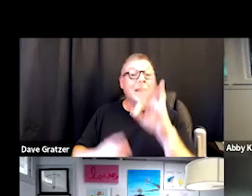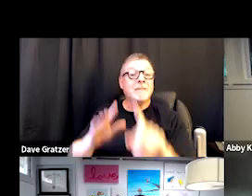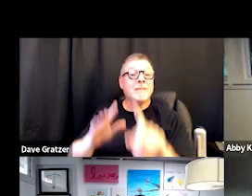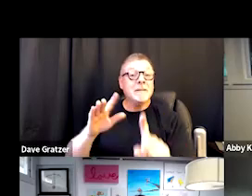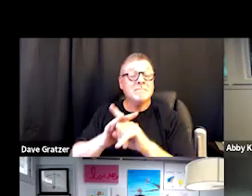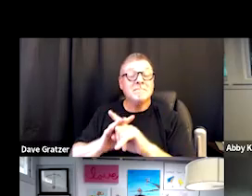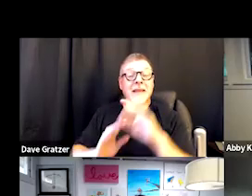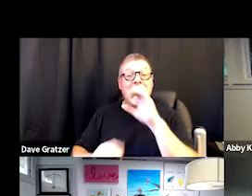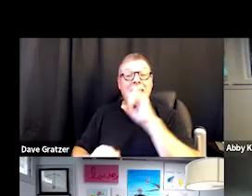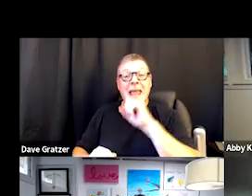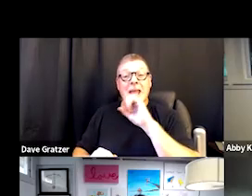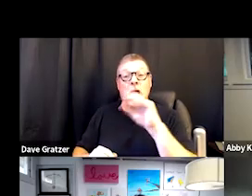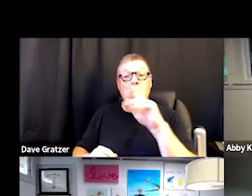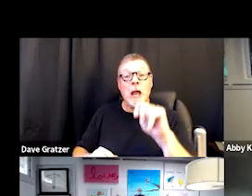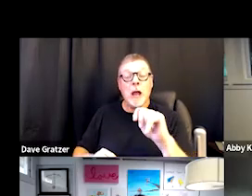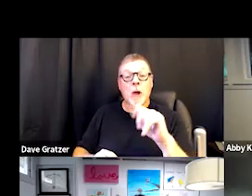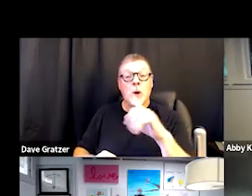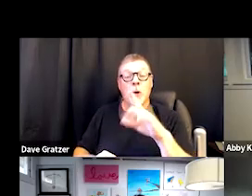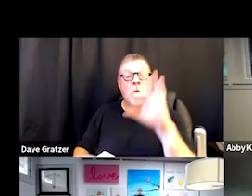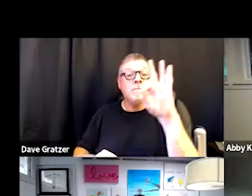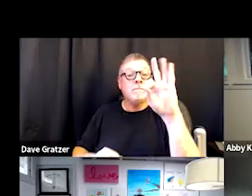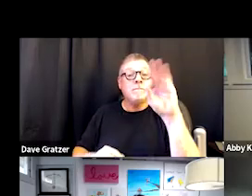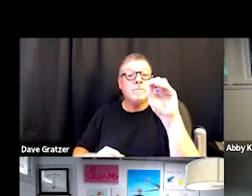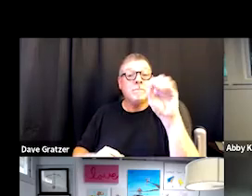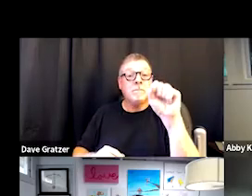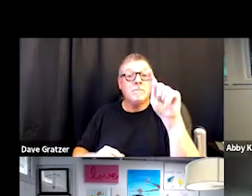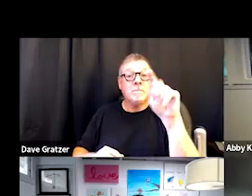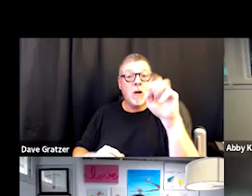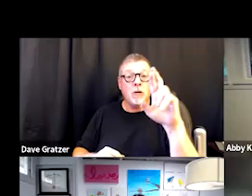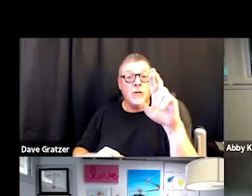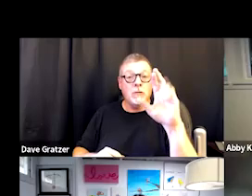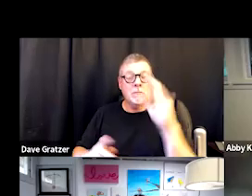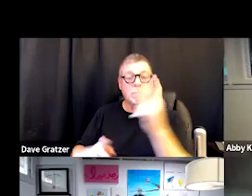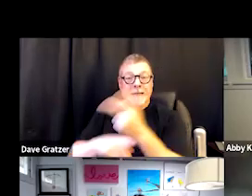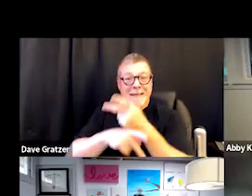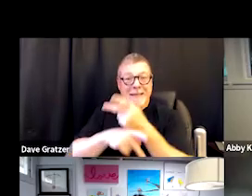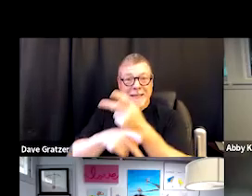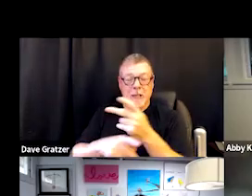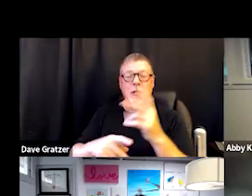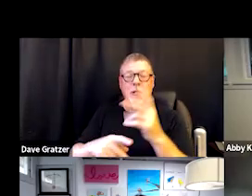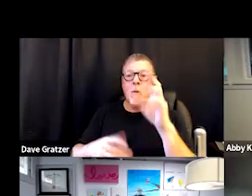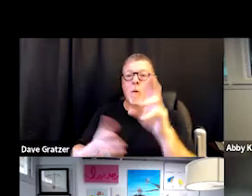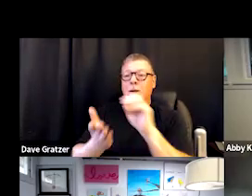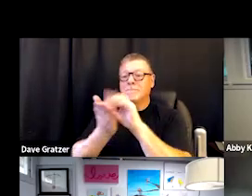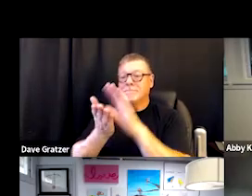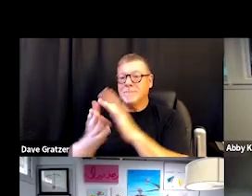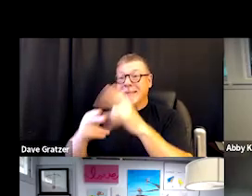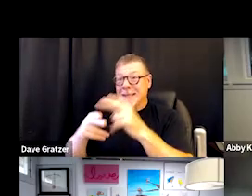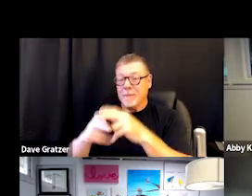of foster care or what name to put on the application, Social Security has all